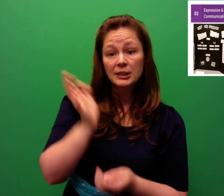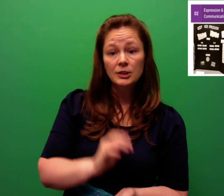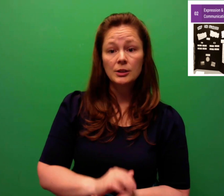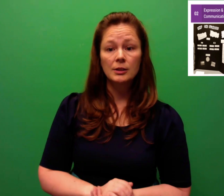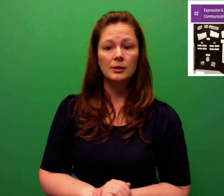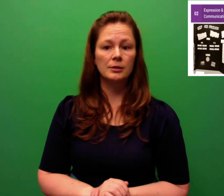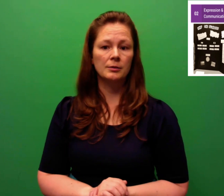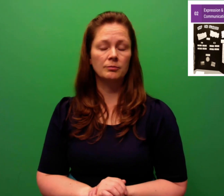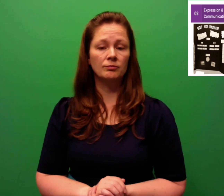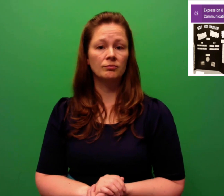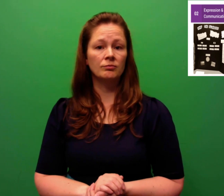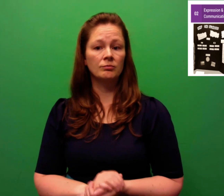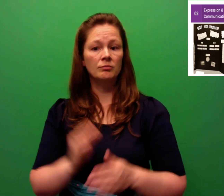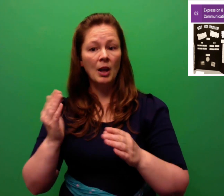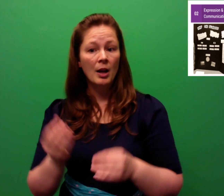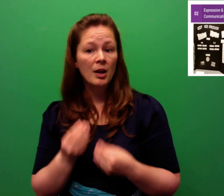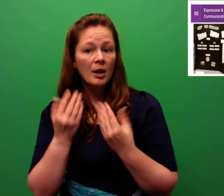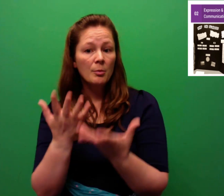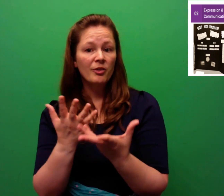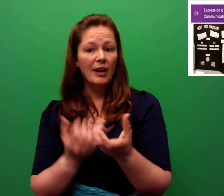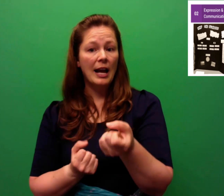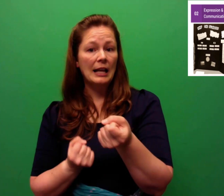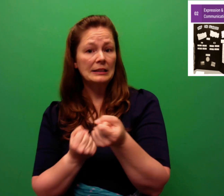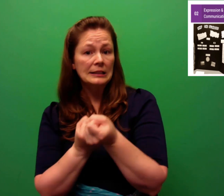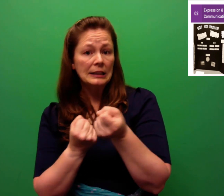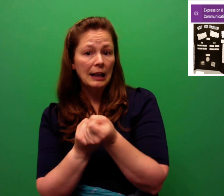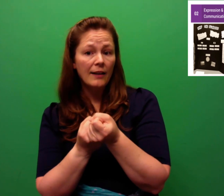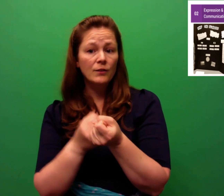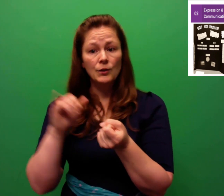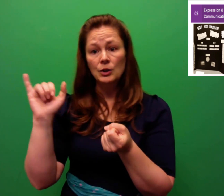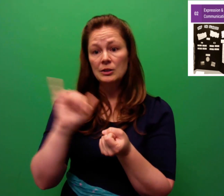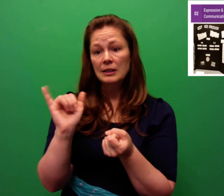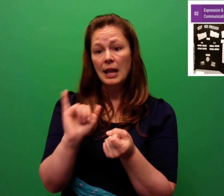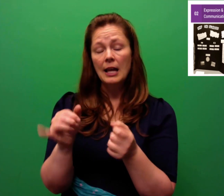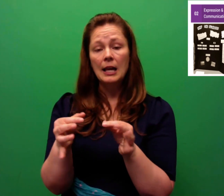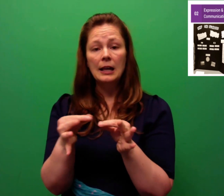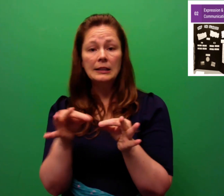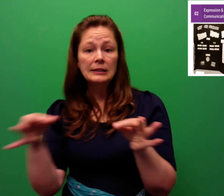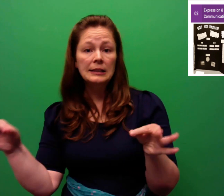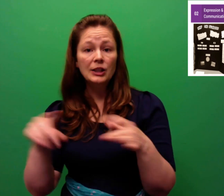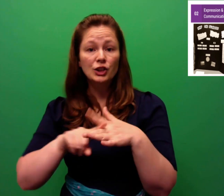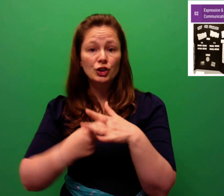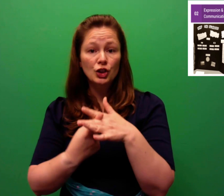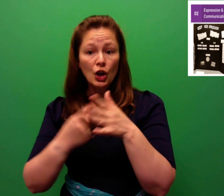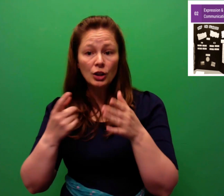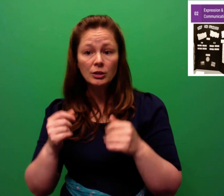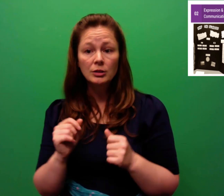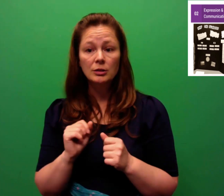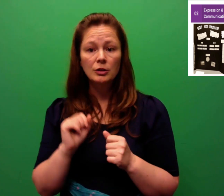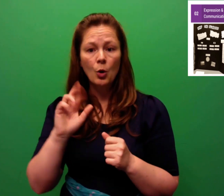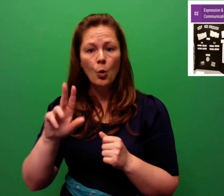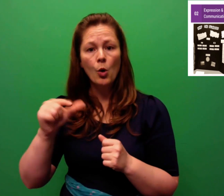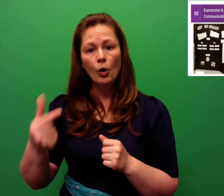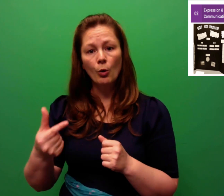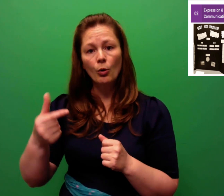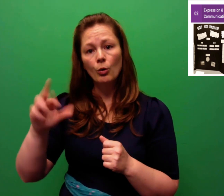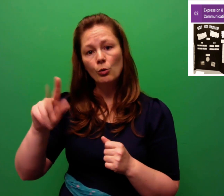multimedia presentations, offering scaffolds such as sentence starters or